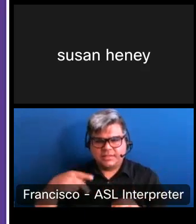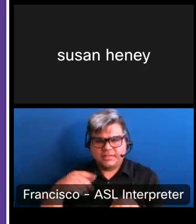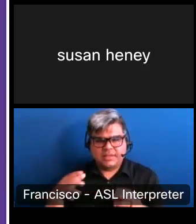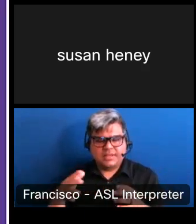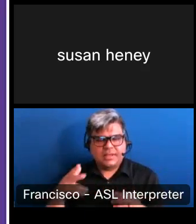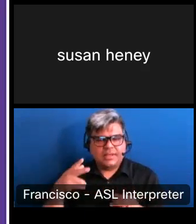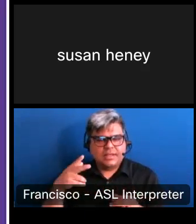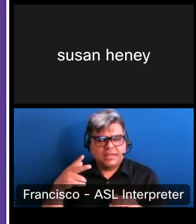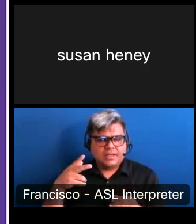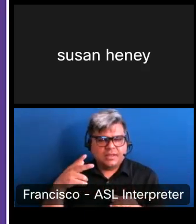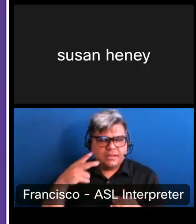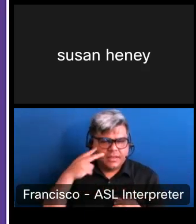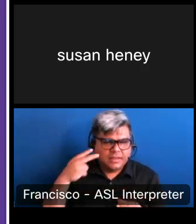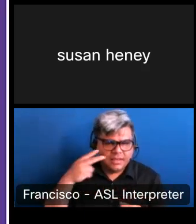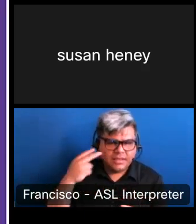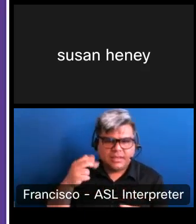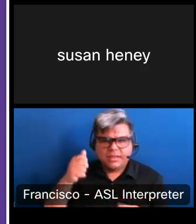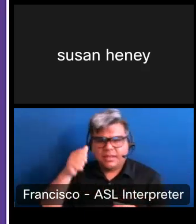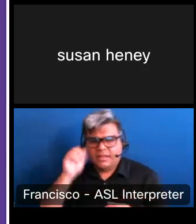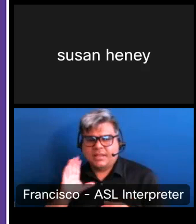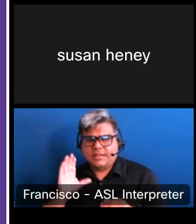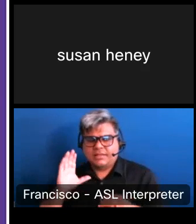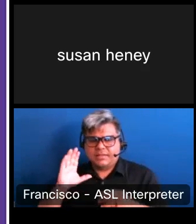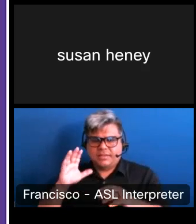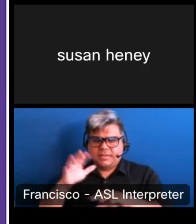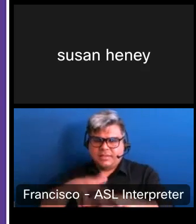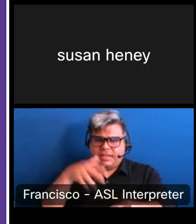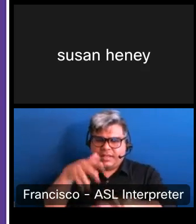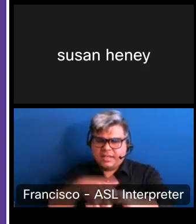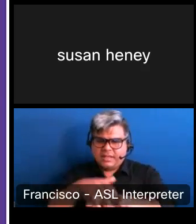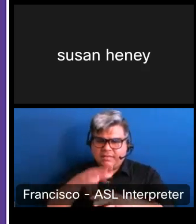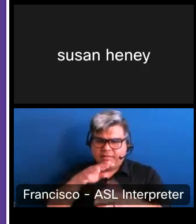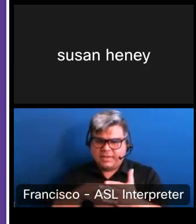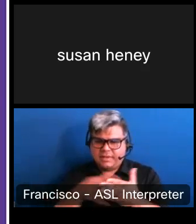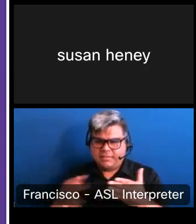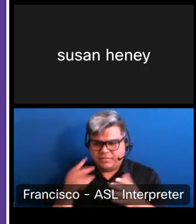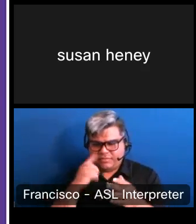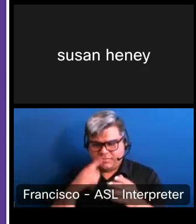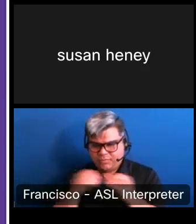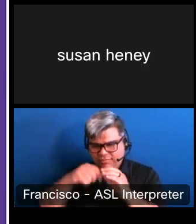Alaska Native tables for those interested in more detailed tables for race, Hispanic origin, tribal,